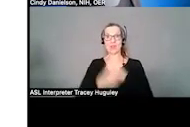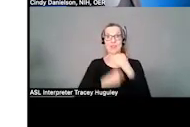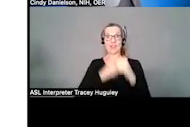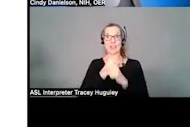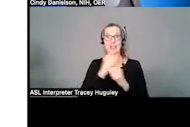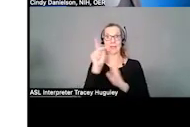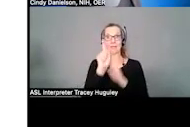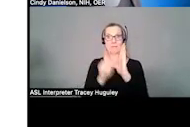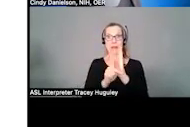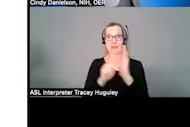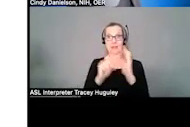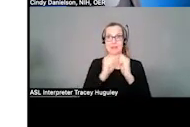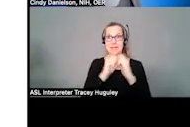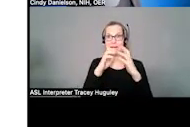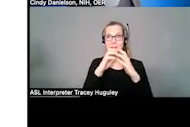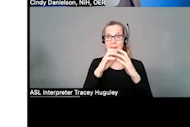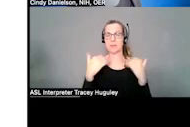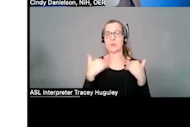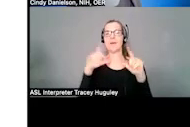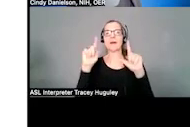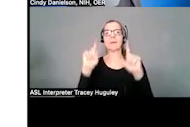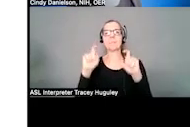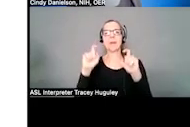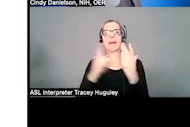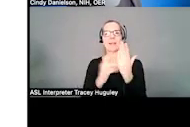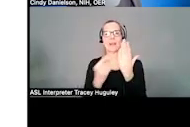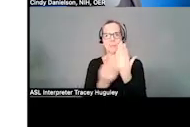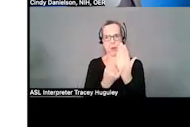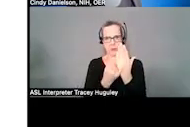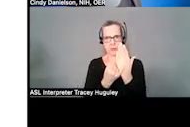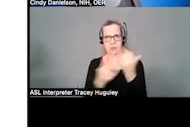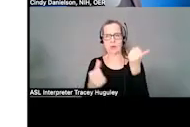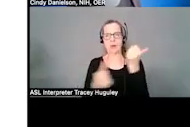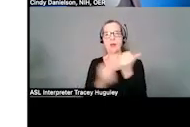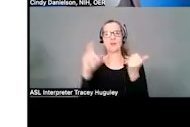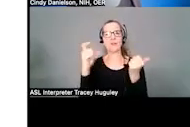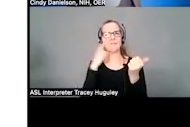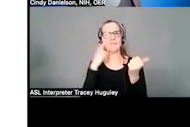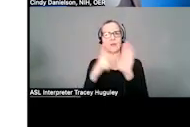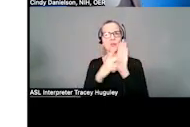there is a pilot project, which is under the Federal Demonstration Partnership,